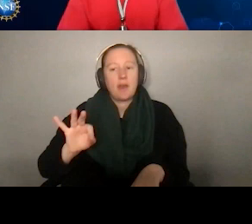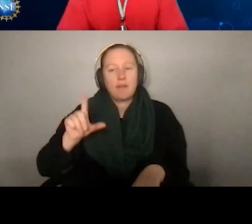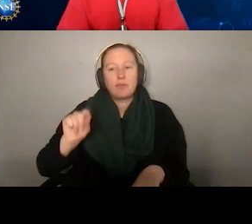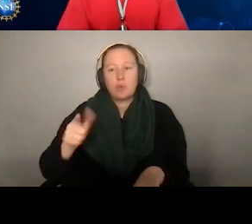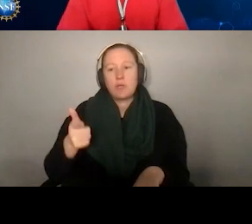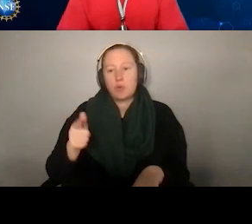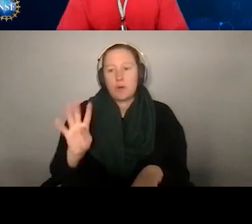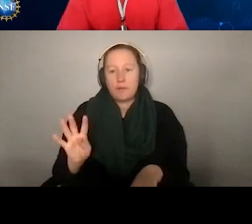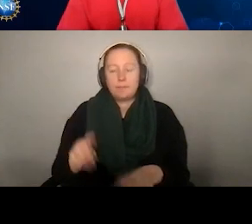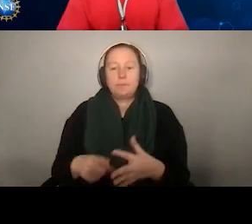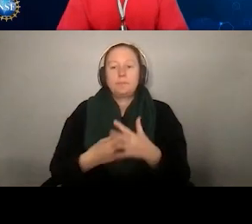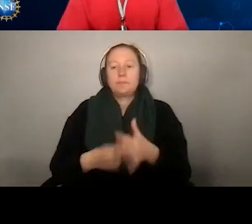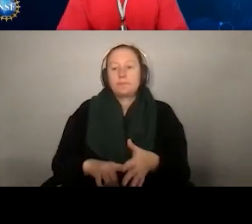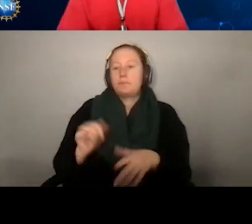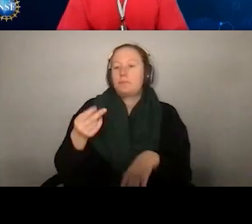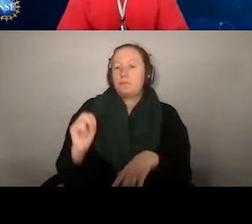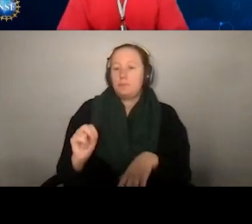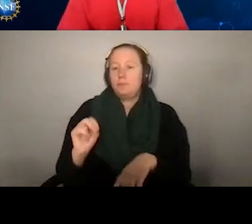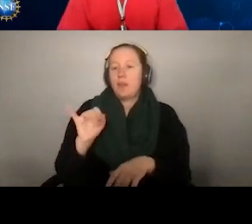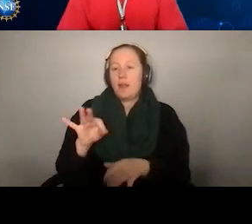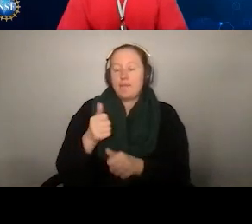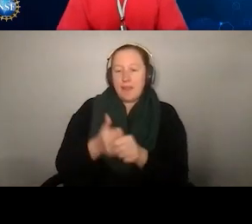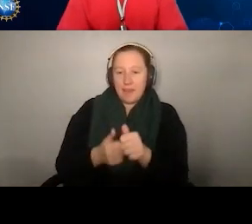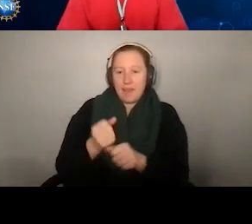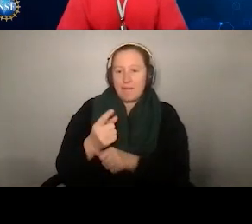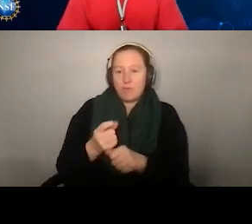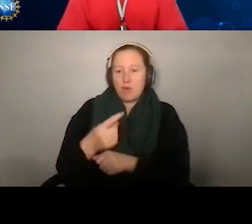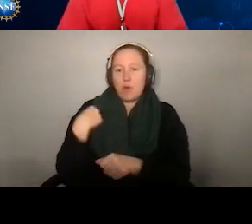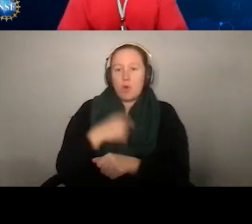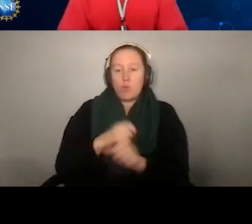Beginning in January of each year, we send an email notification to